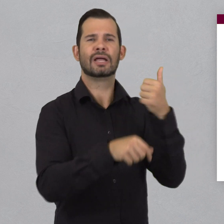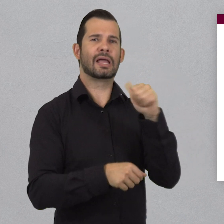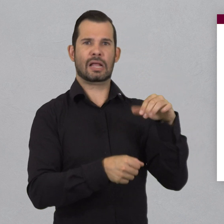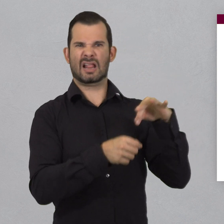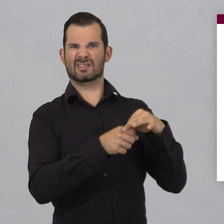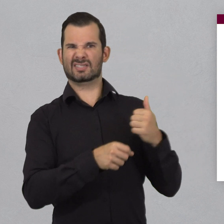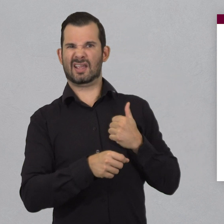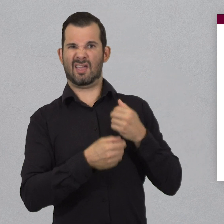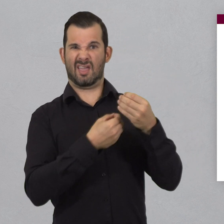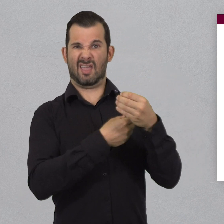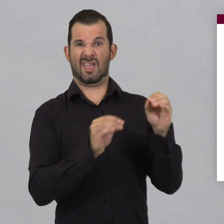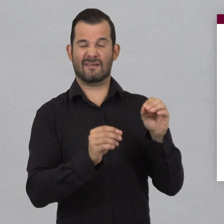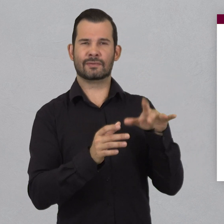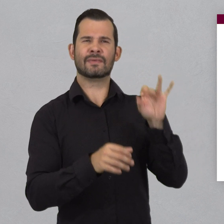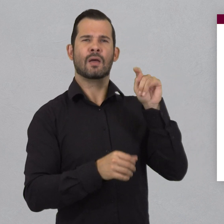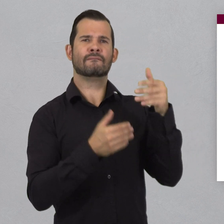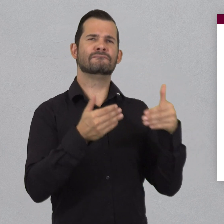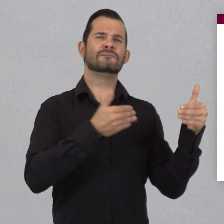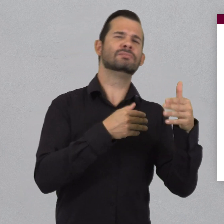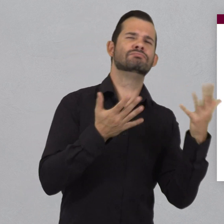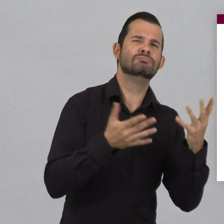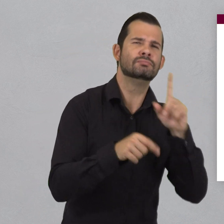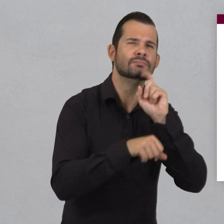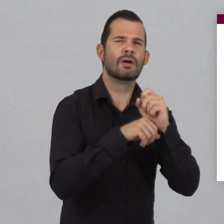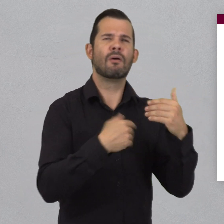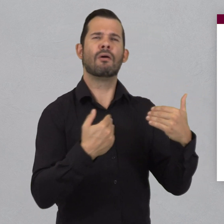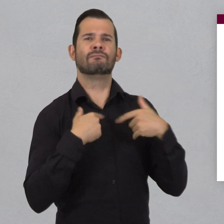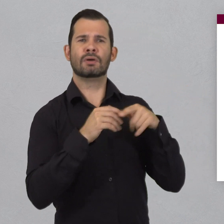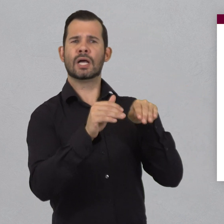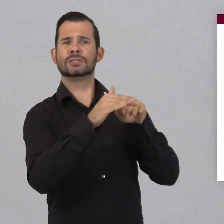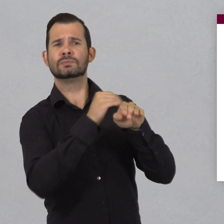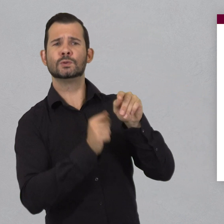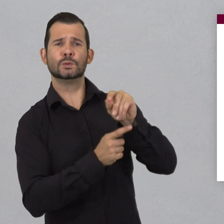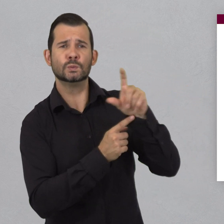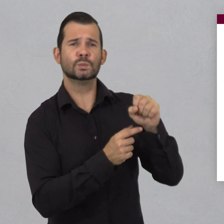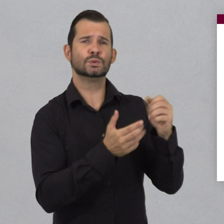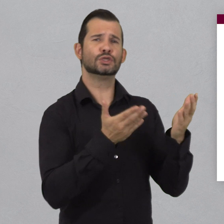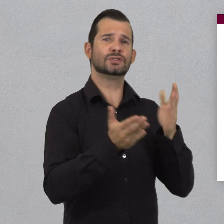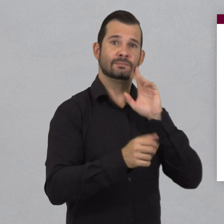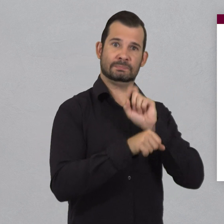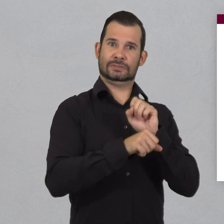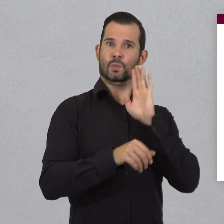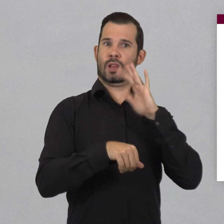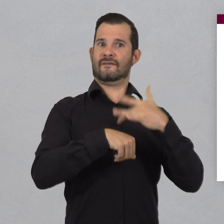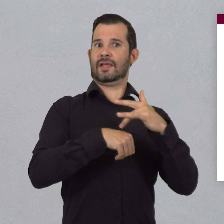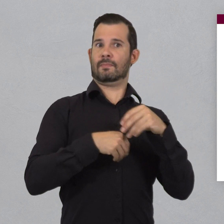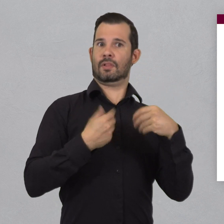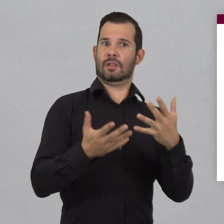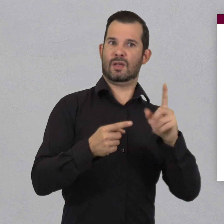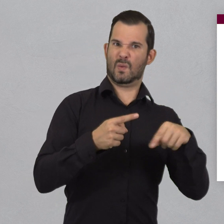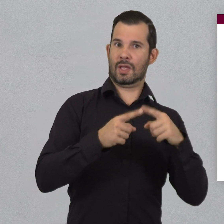Elections Canada office to find out in advance what accessibility tools and services will be